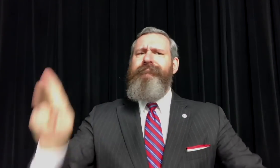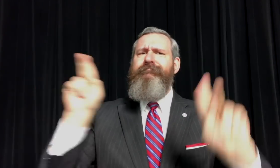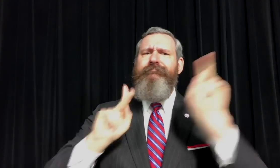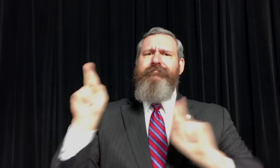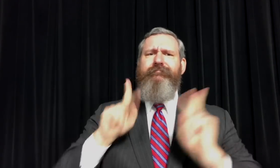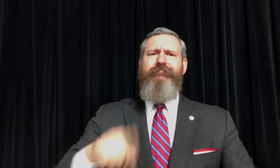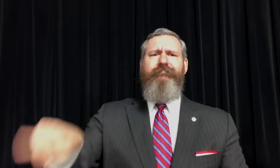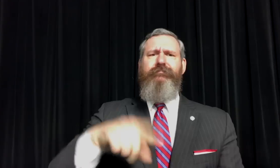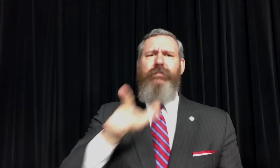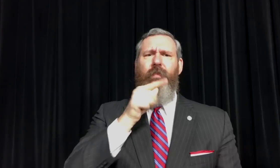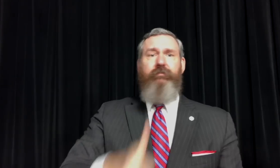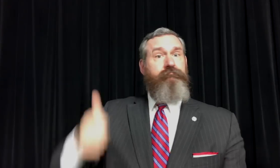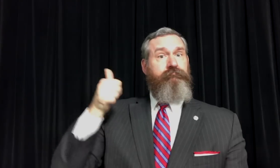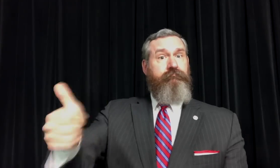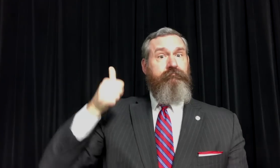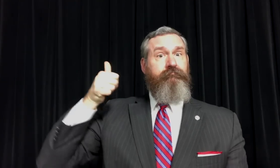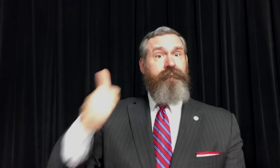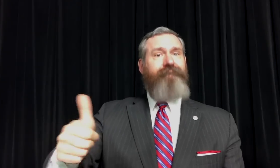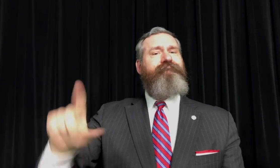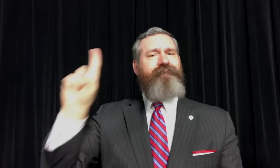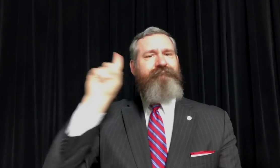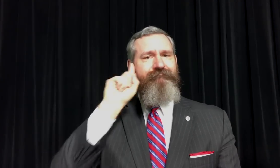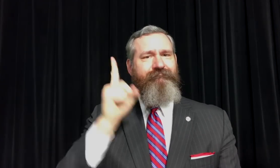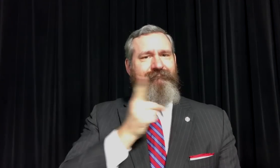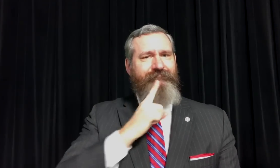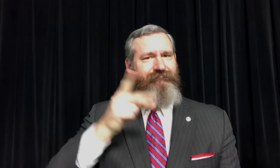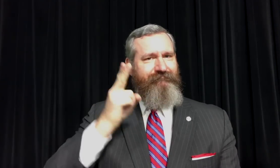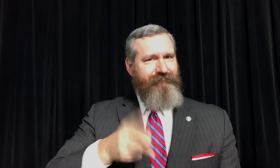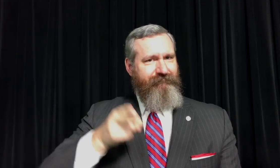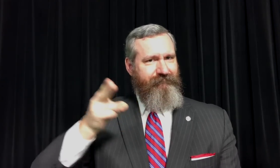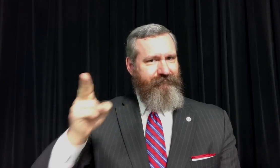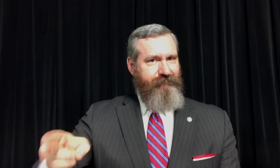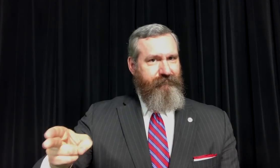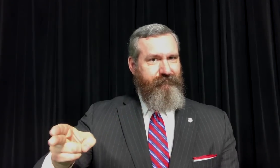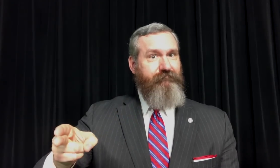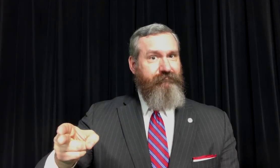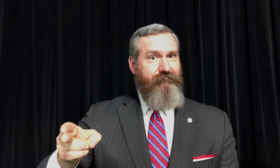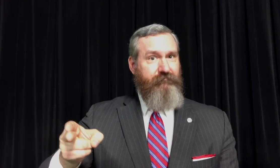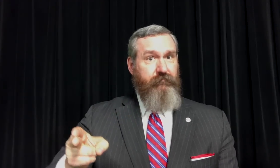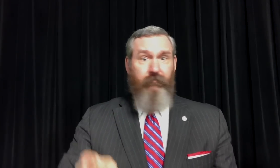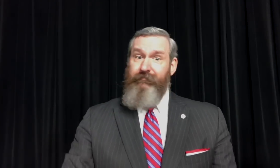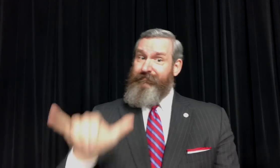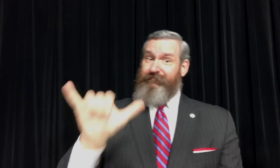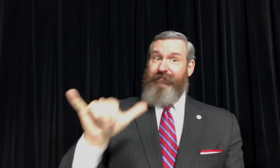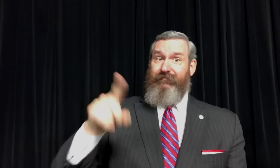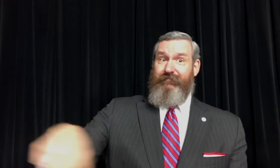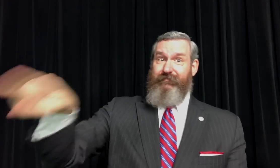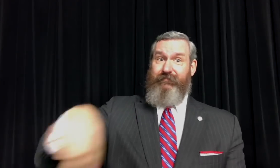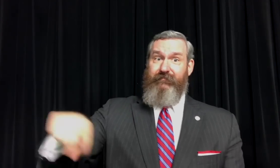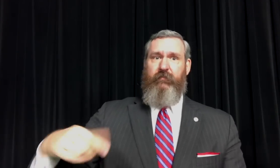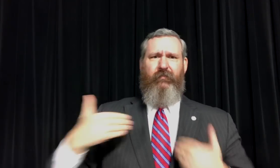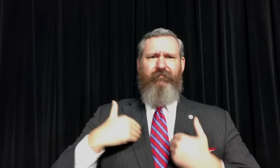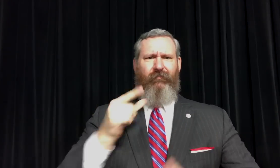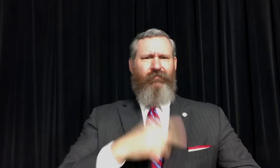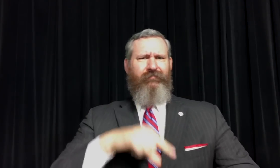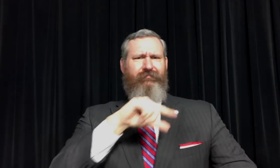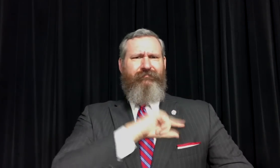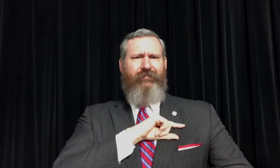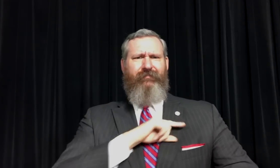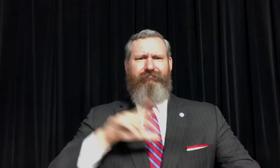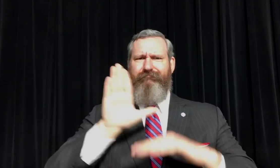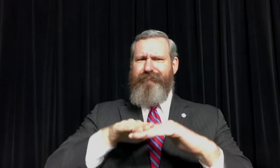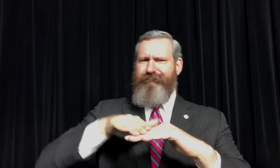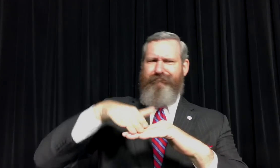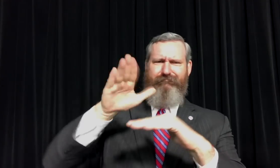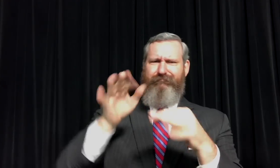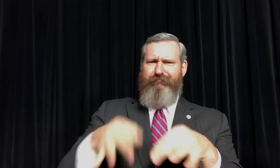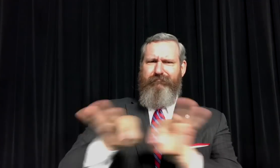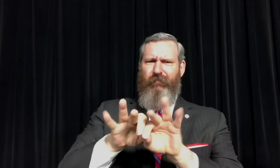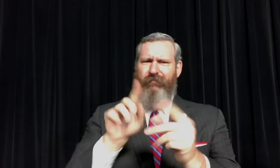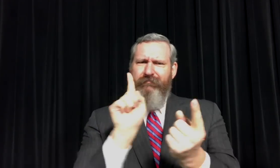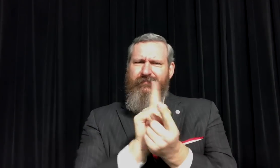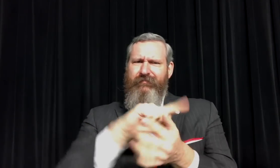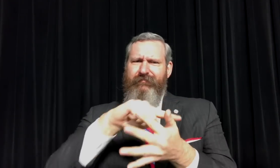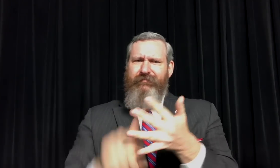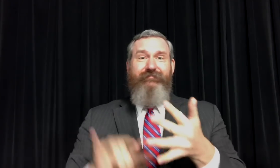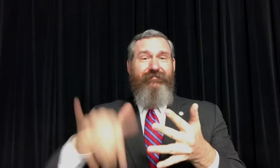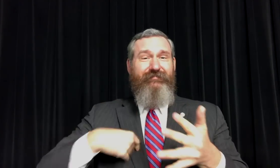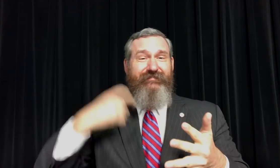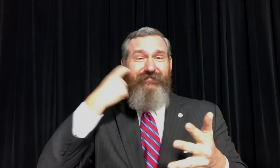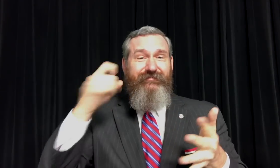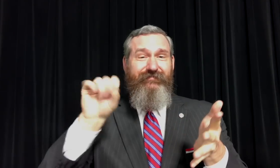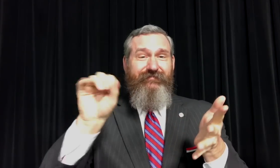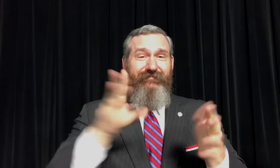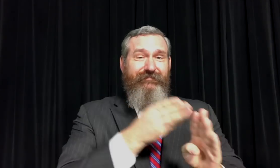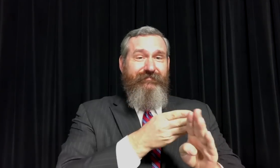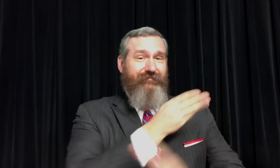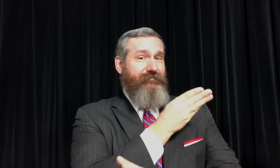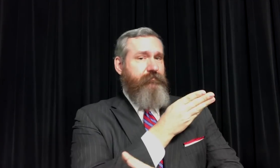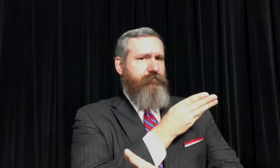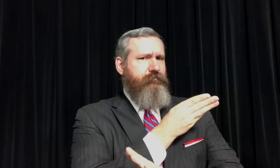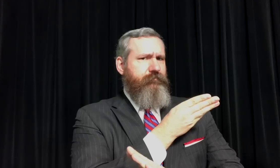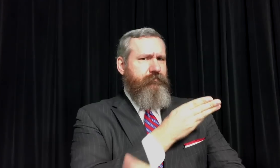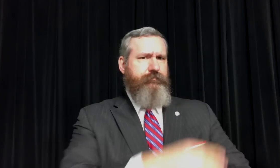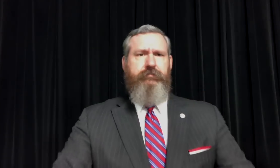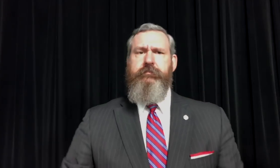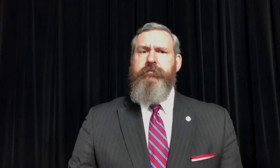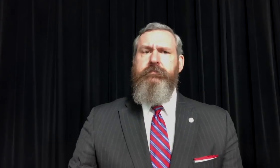who are themselves deaf or hard of hearing and at minimum meet qualifications similar to those listed above.